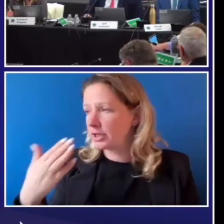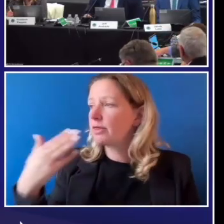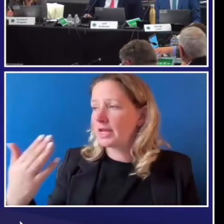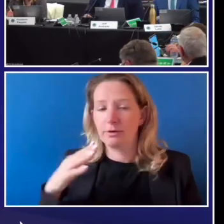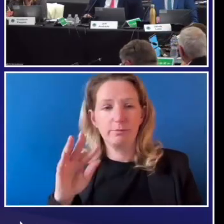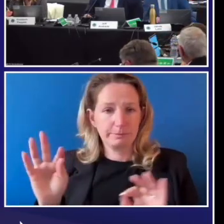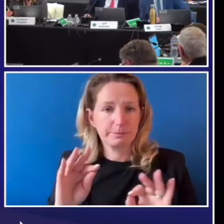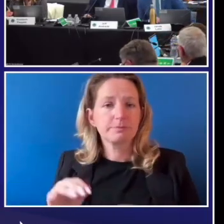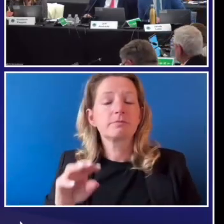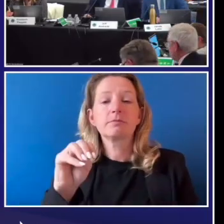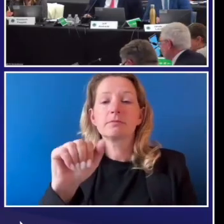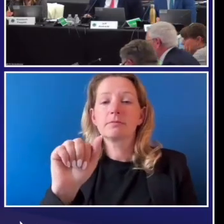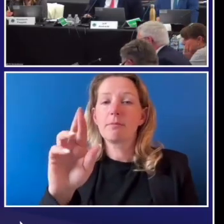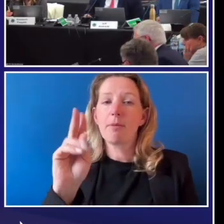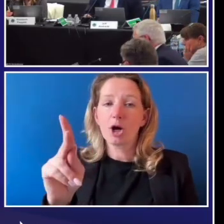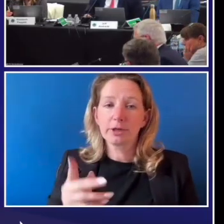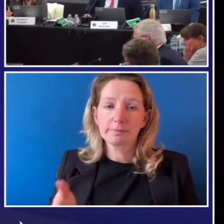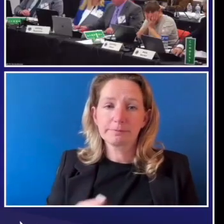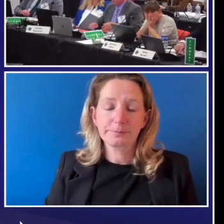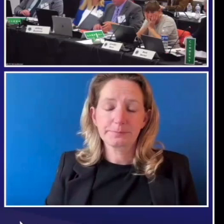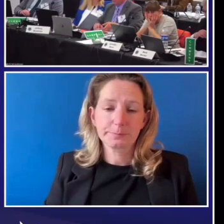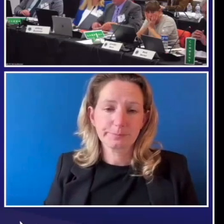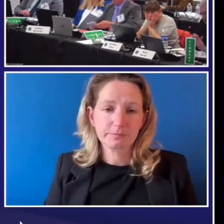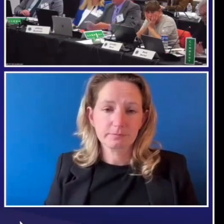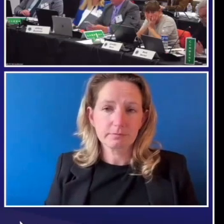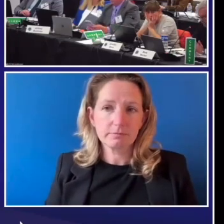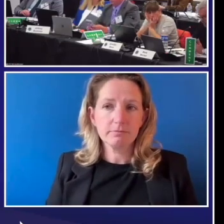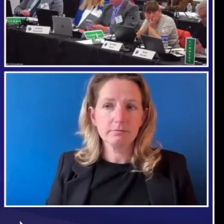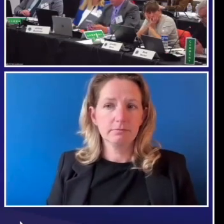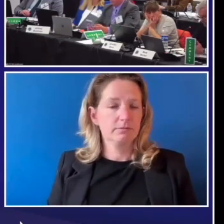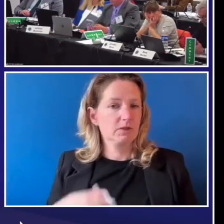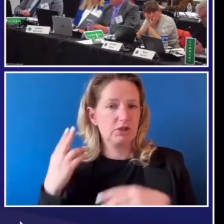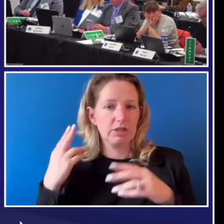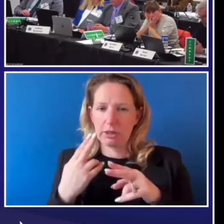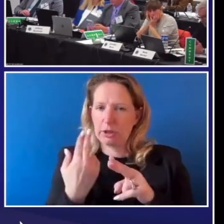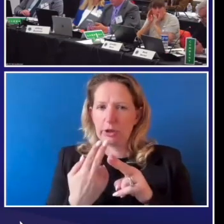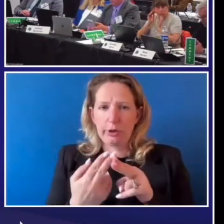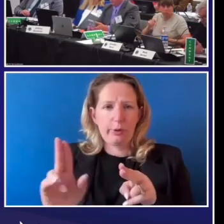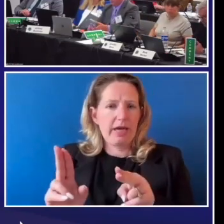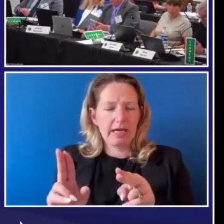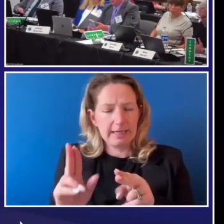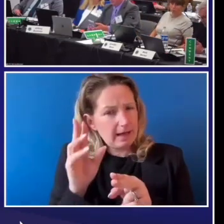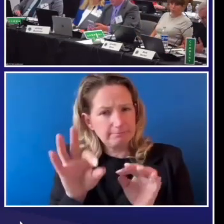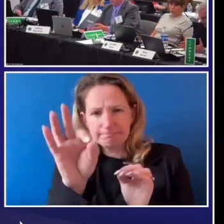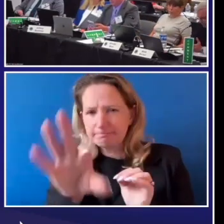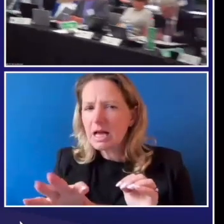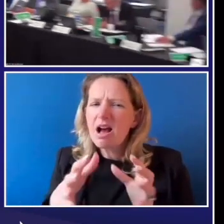Mark, you have the floor. Just really quickly. A lot of this seems to be around compliance with best